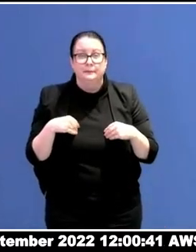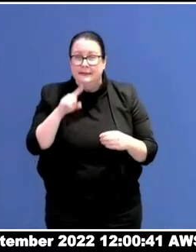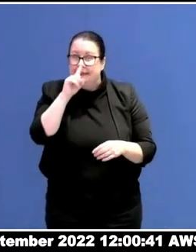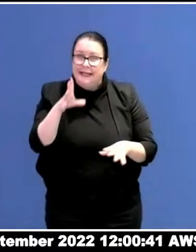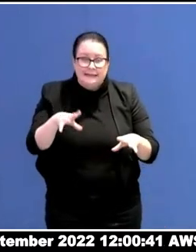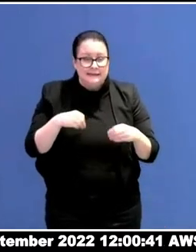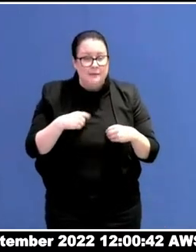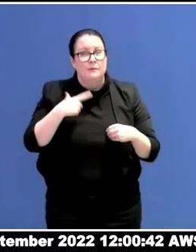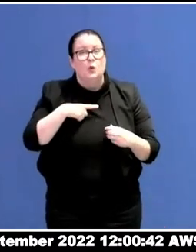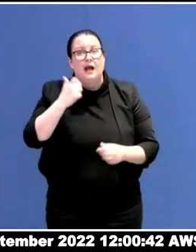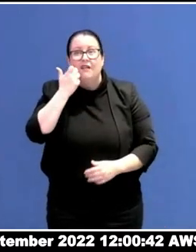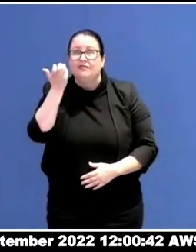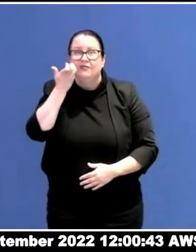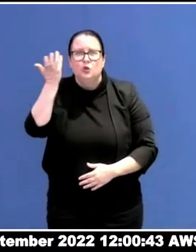cause harm to our people and so much so death.